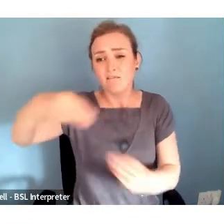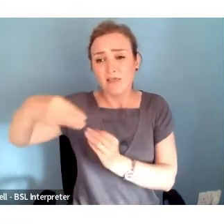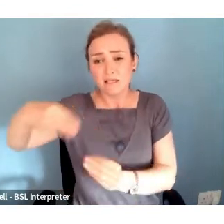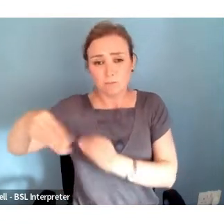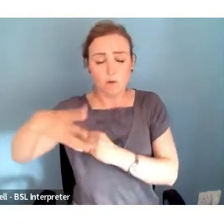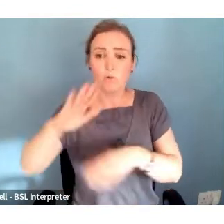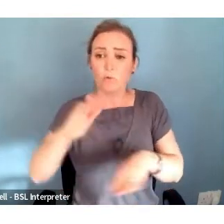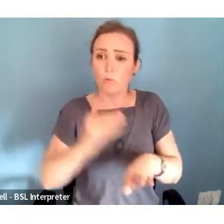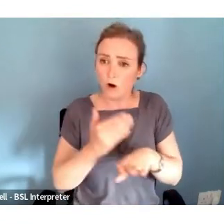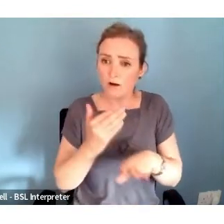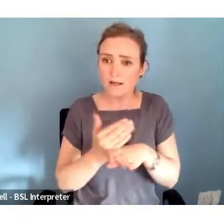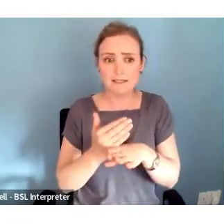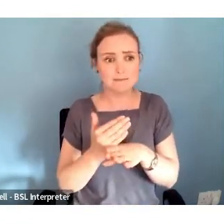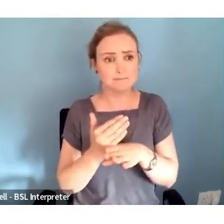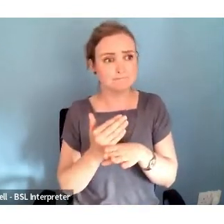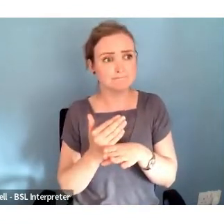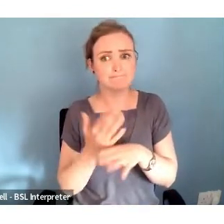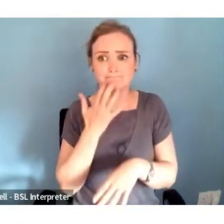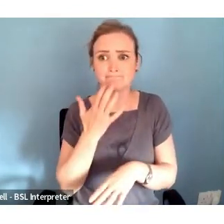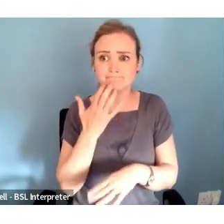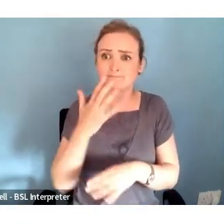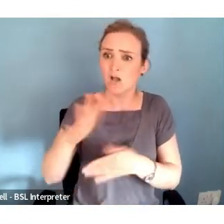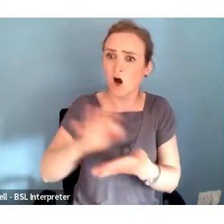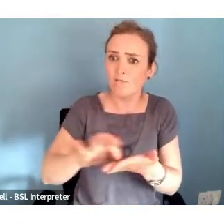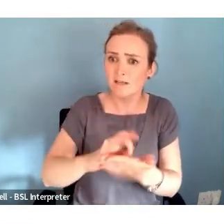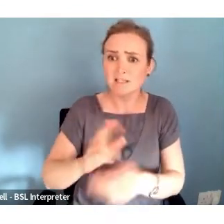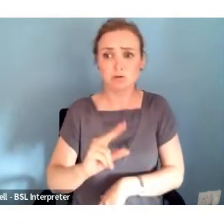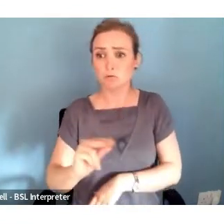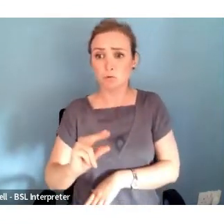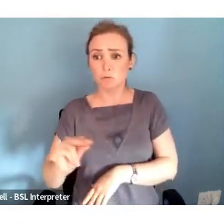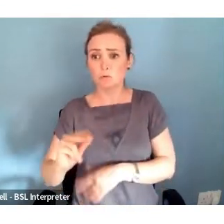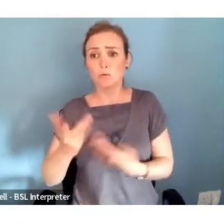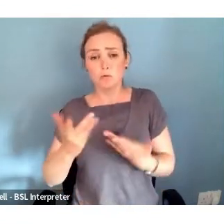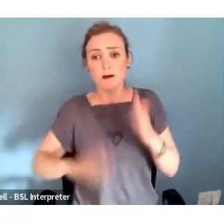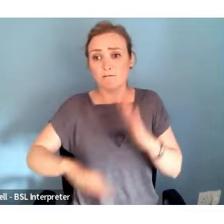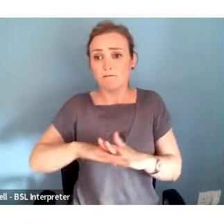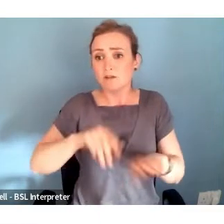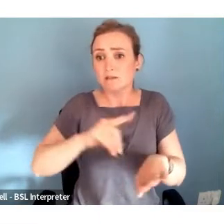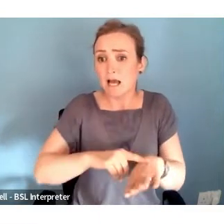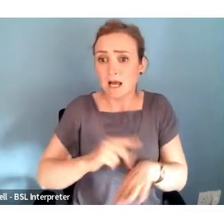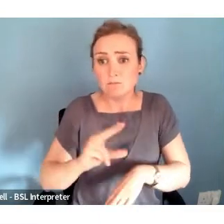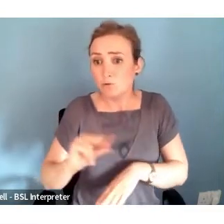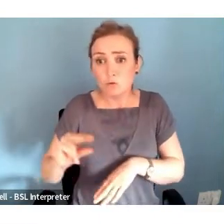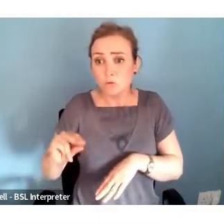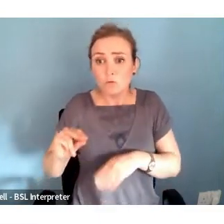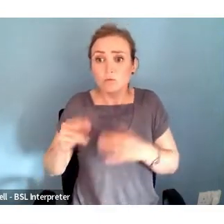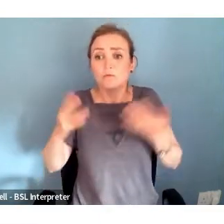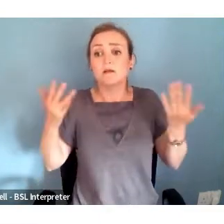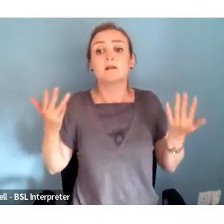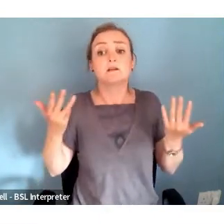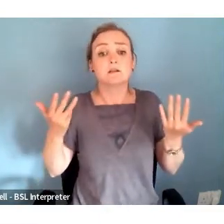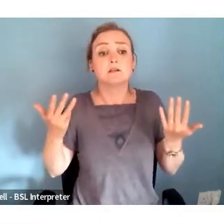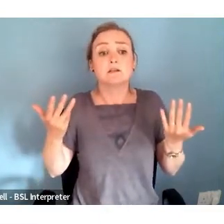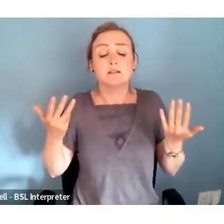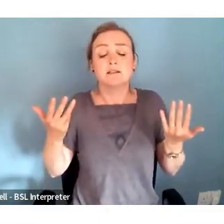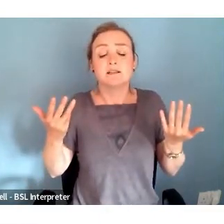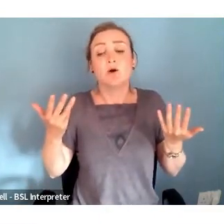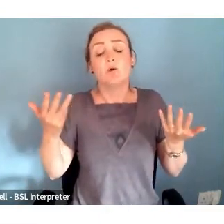people need to come to the office and the times . When is the vacancy occurs,